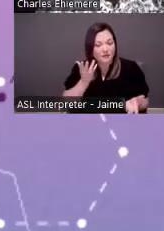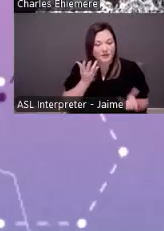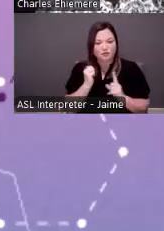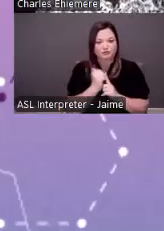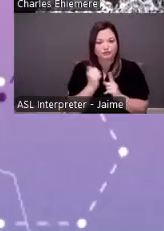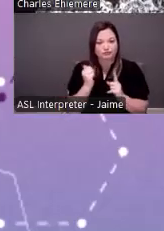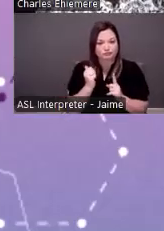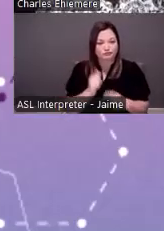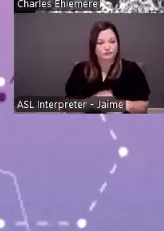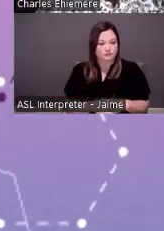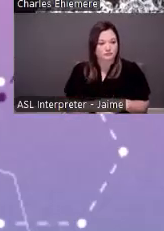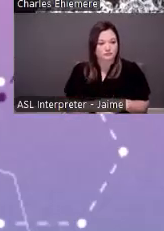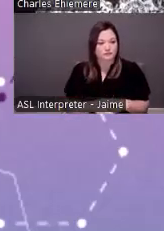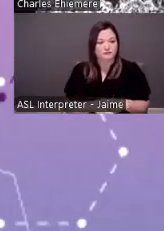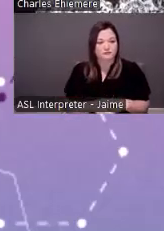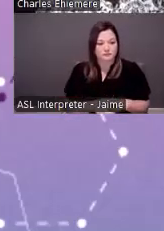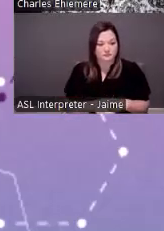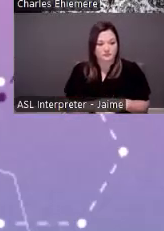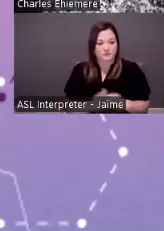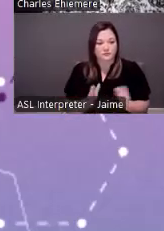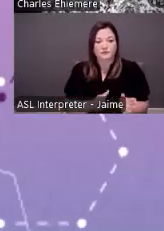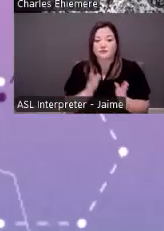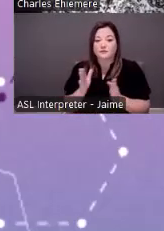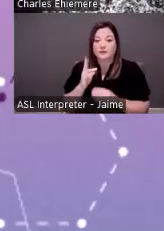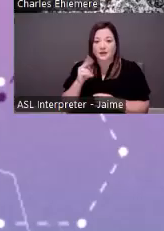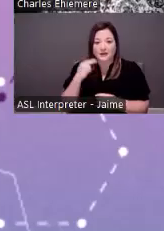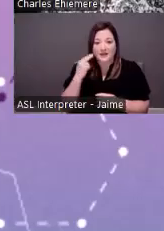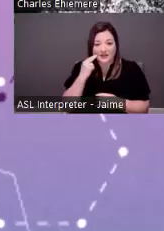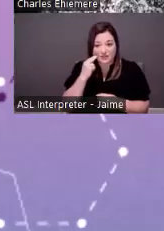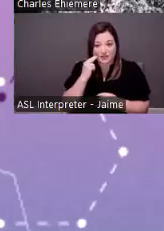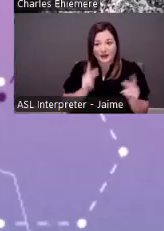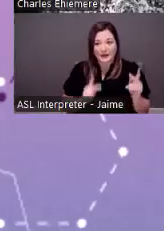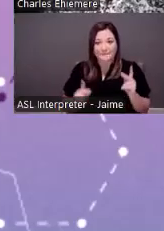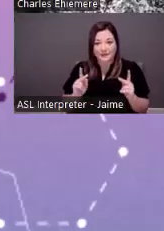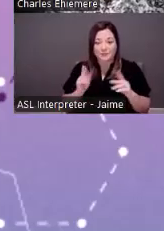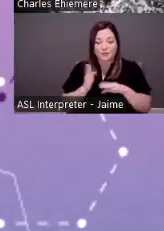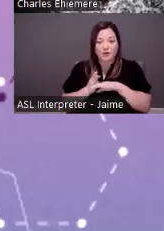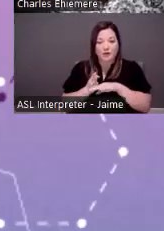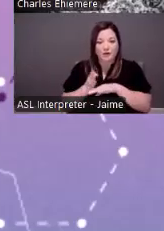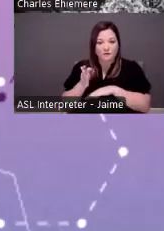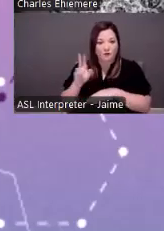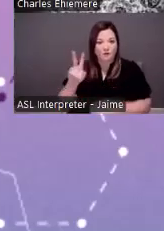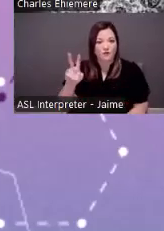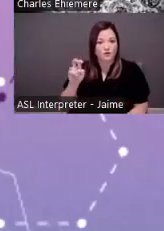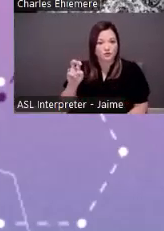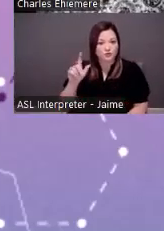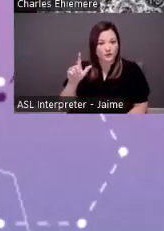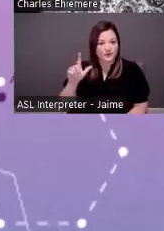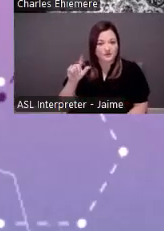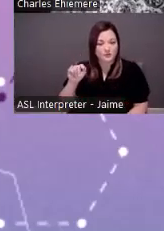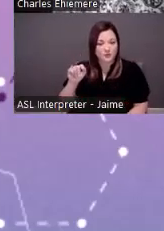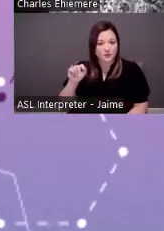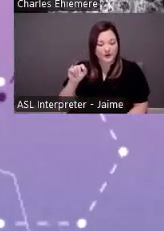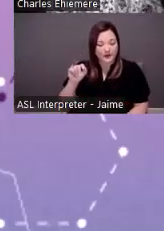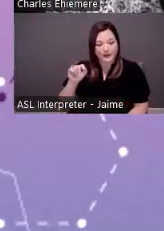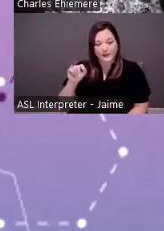Nigeria is [AUDIO OUT] million persons, and when you look at the annual birth rate,